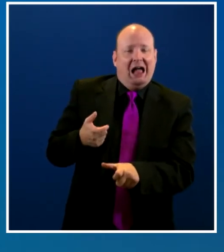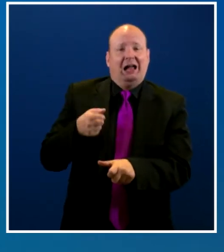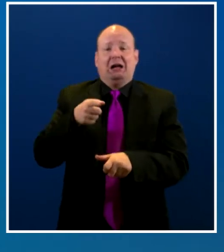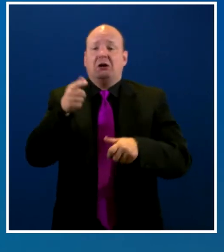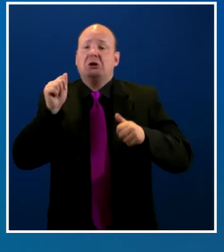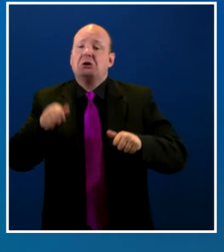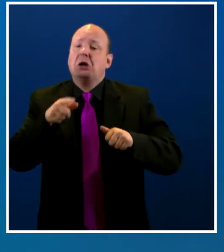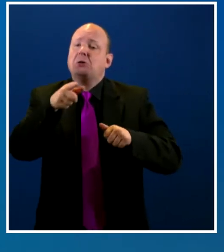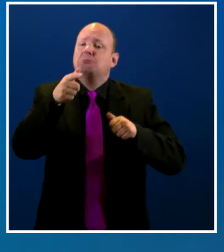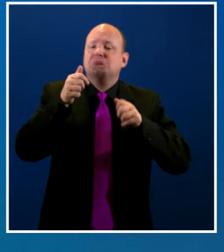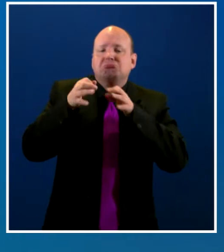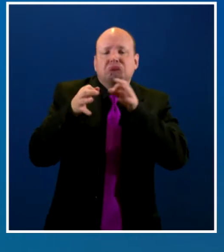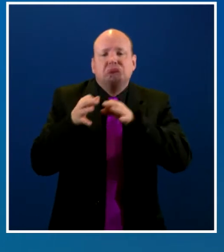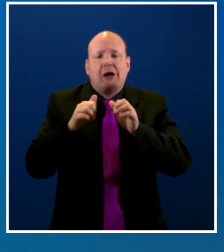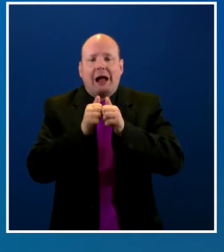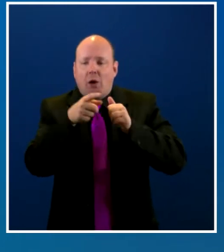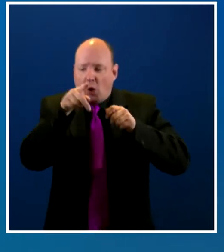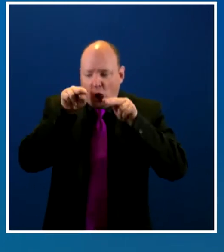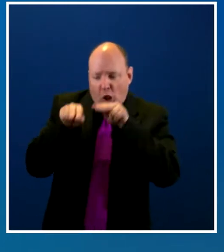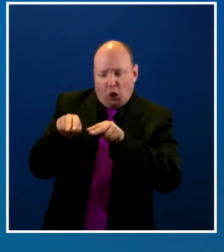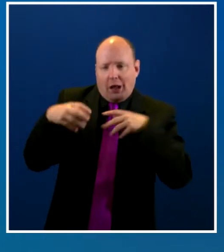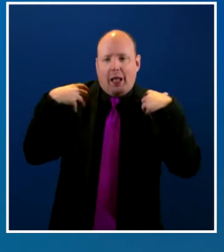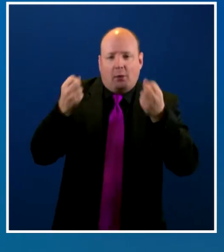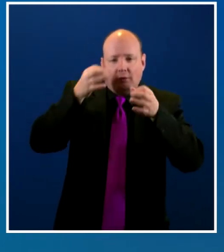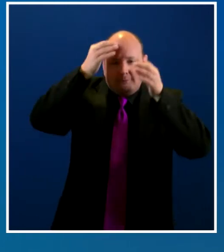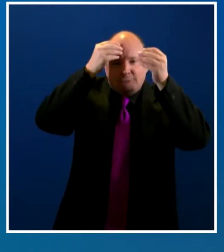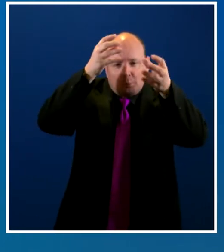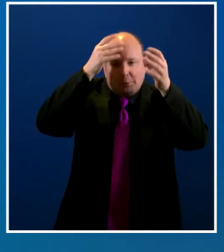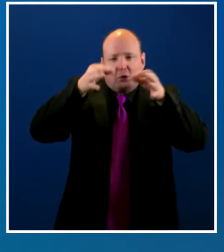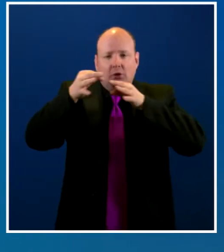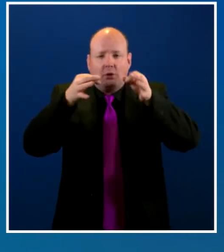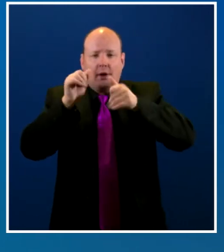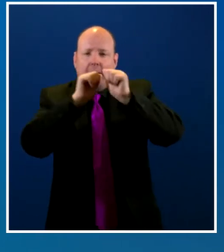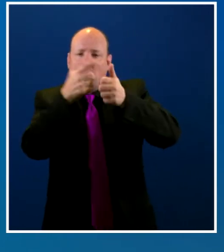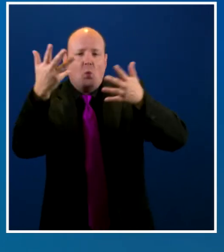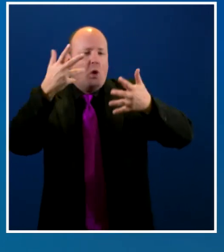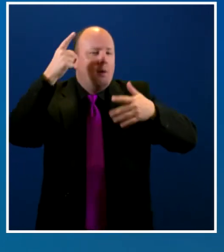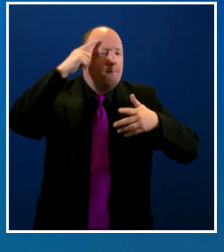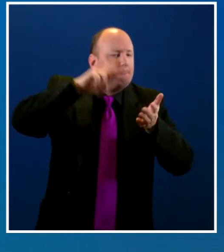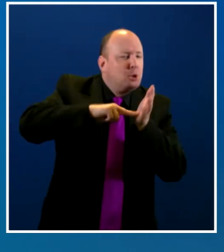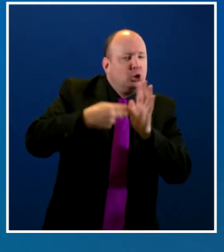should use an at home test depends on why you're testing.